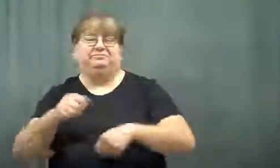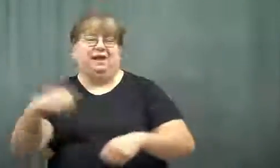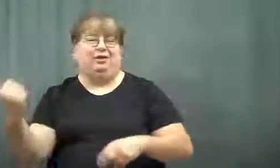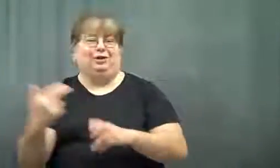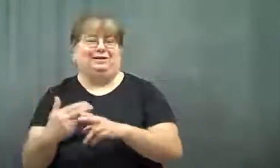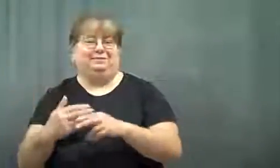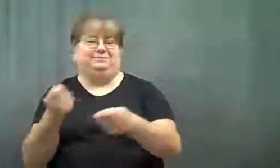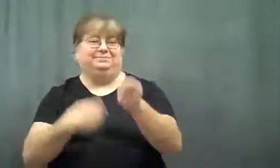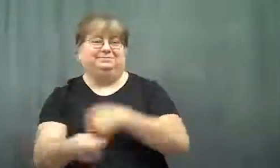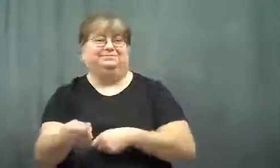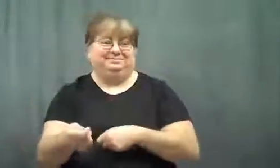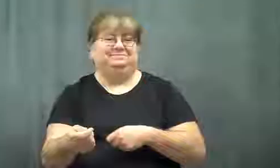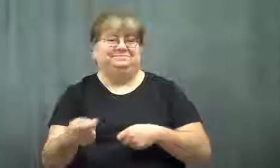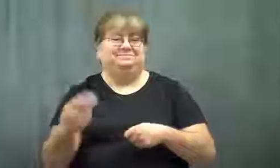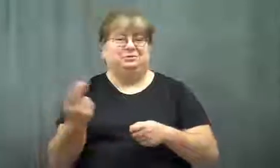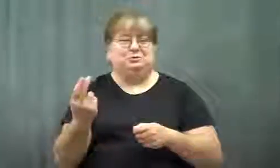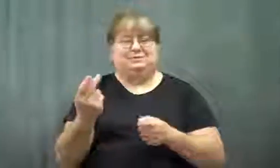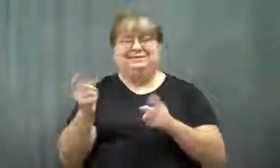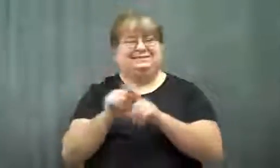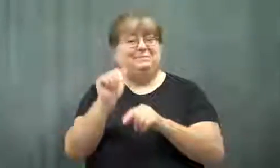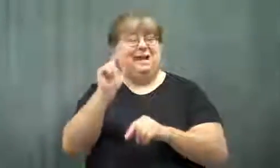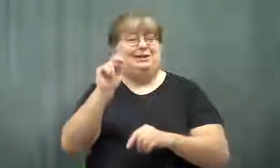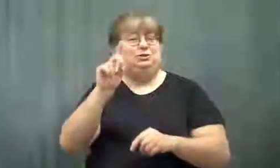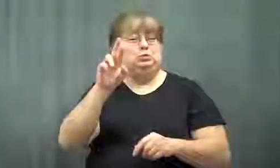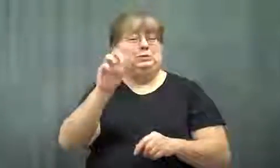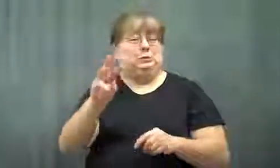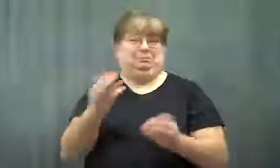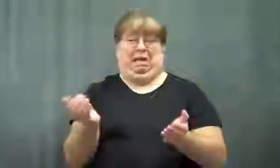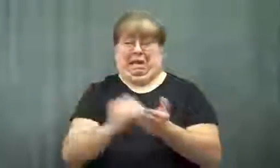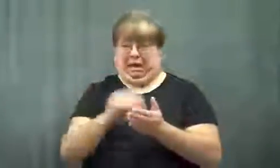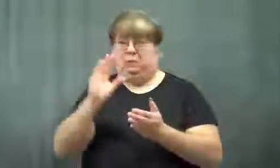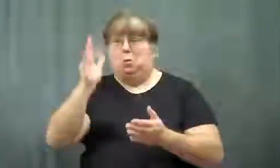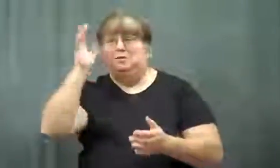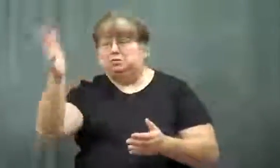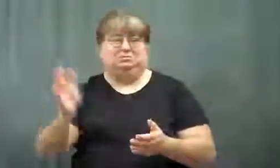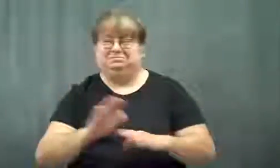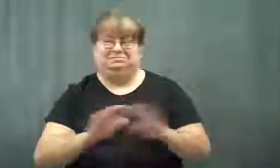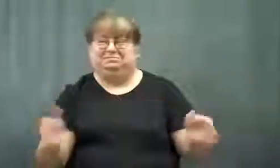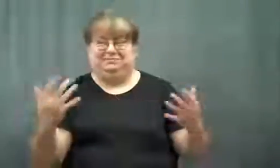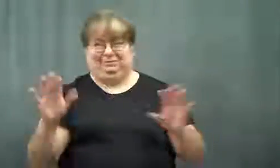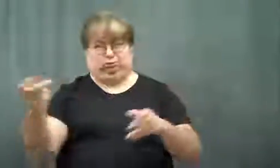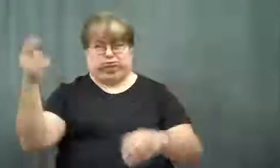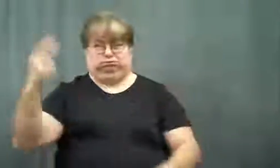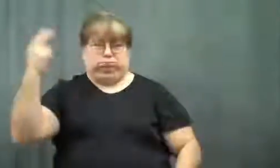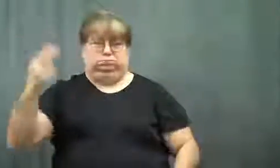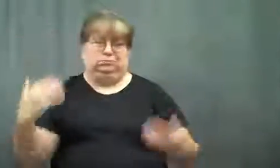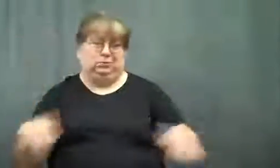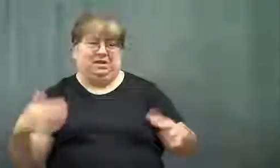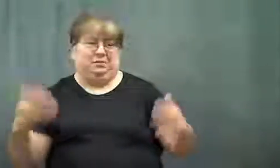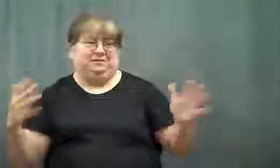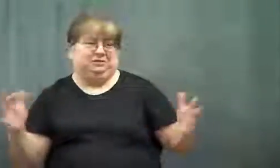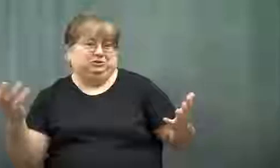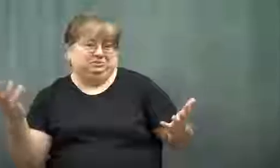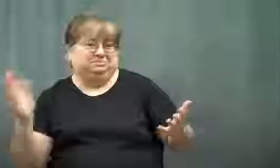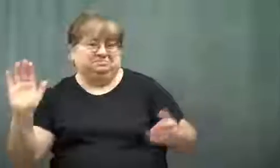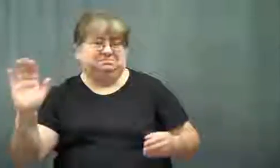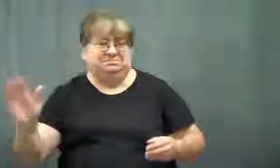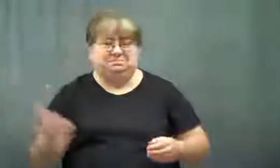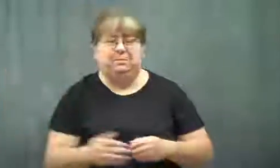and replaced with another name. That happened with Hurricane Andrew. It was historic.